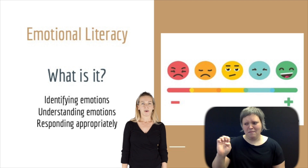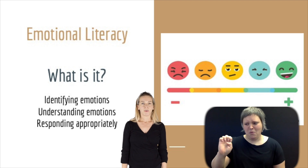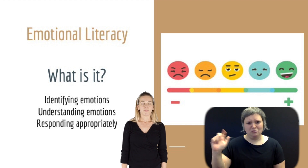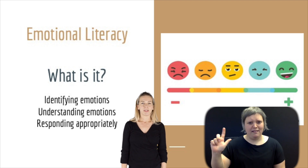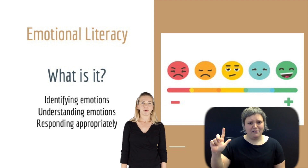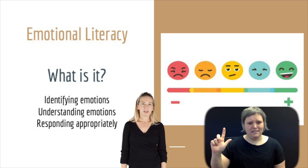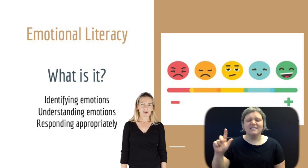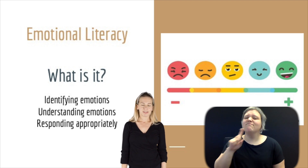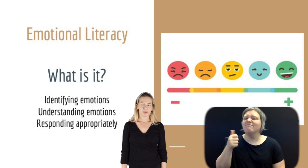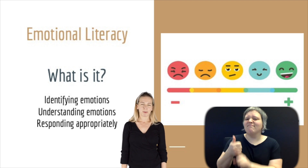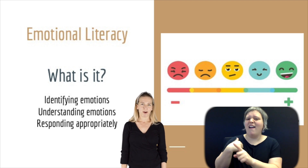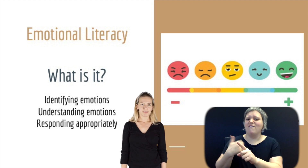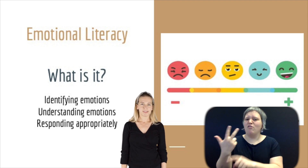So, it's broken down into three parts.